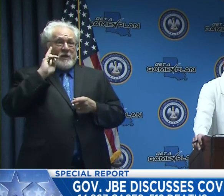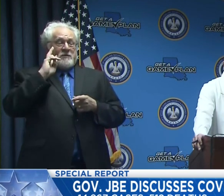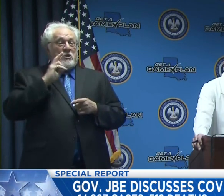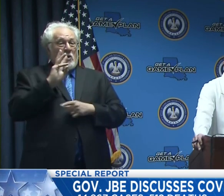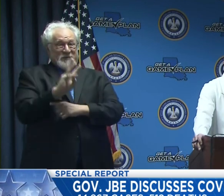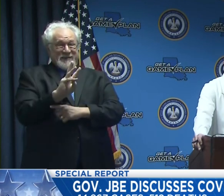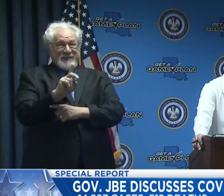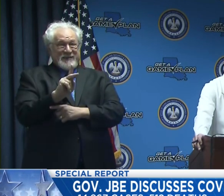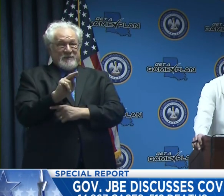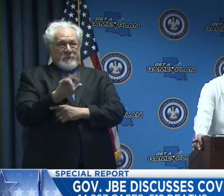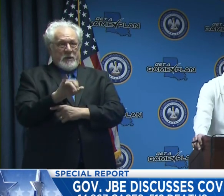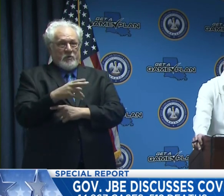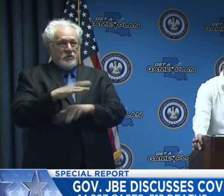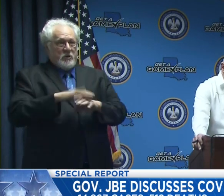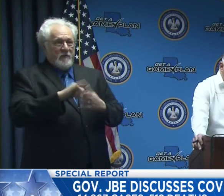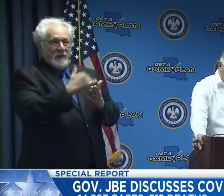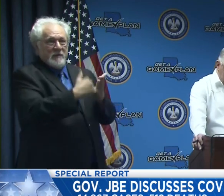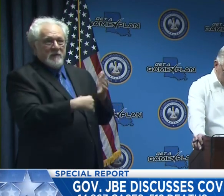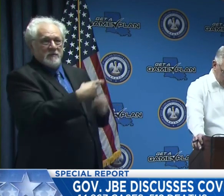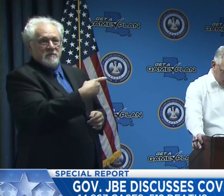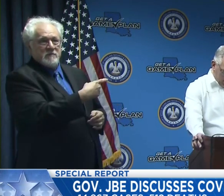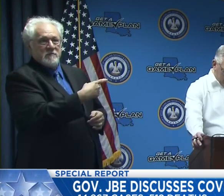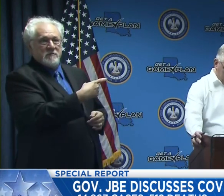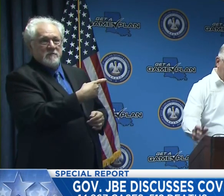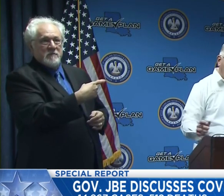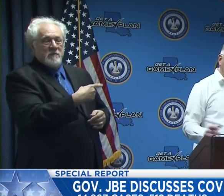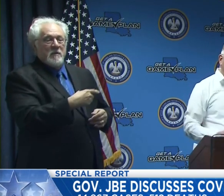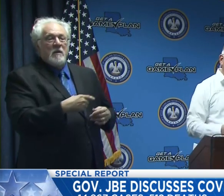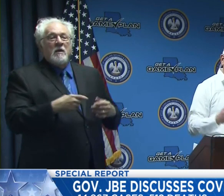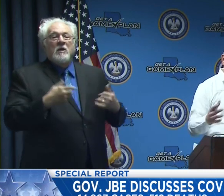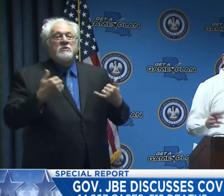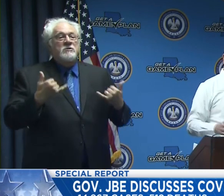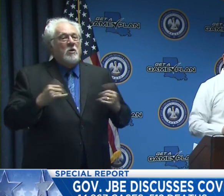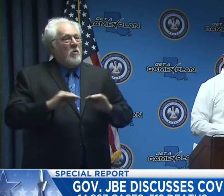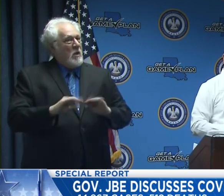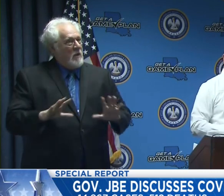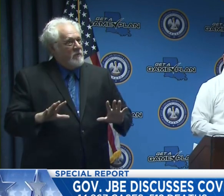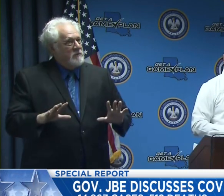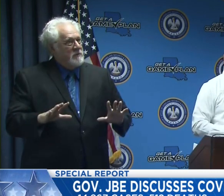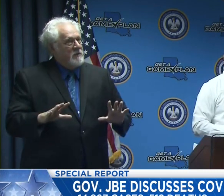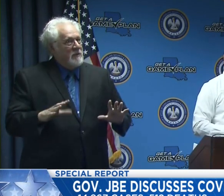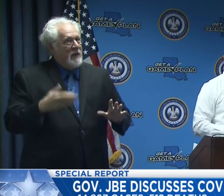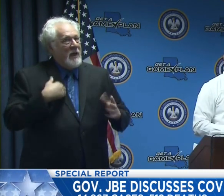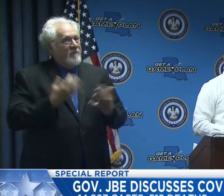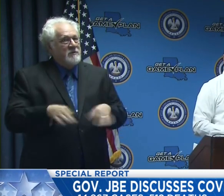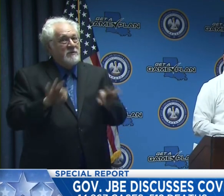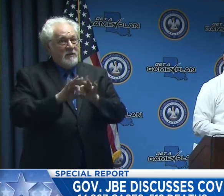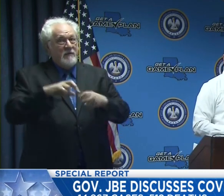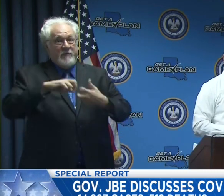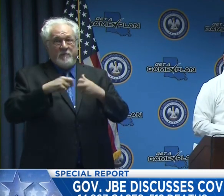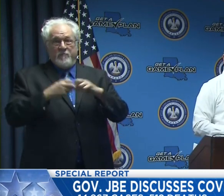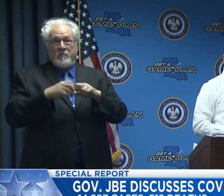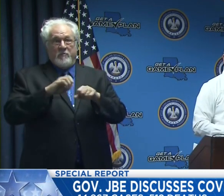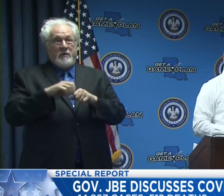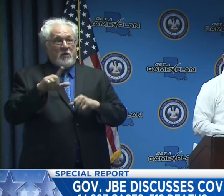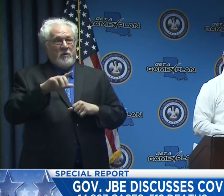ARE OUR PARISHES. TWO DAYS AGO SIX PASSIONS WERE